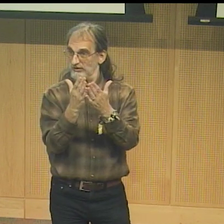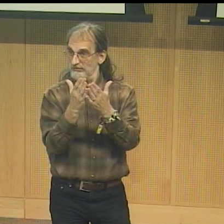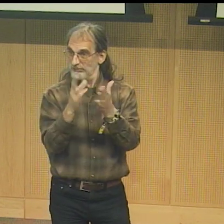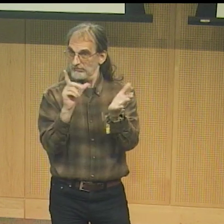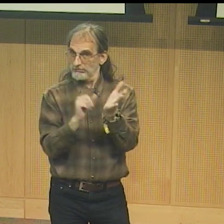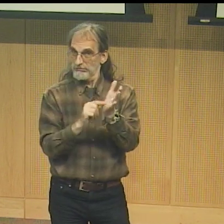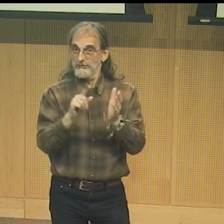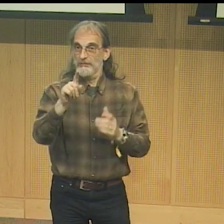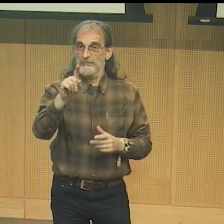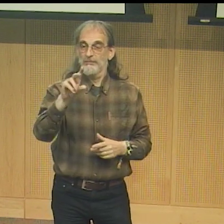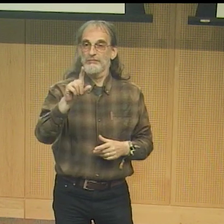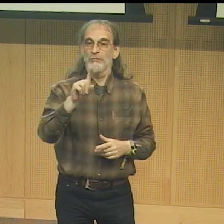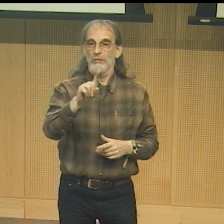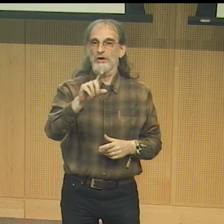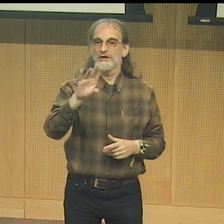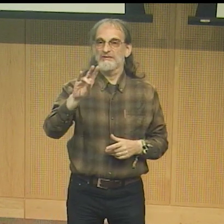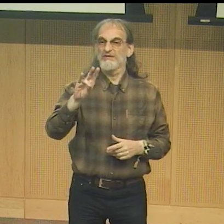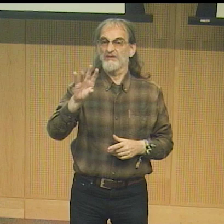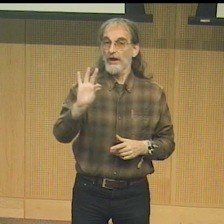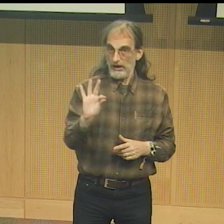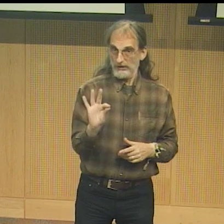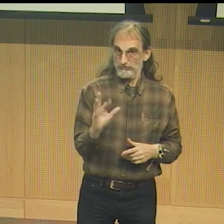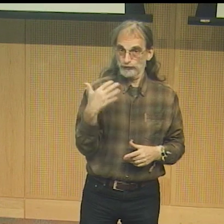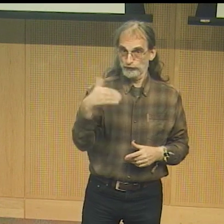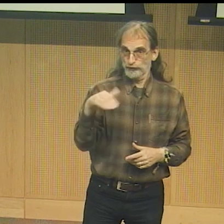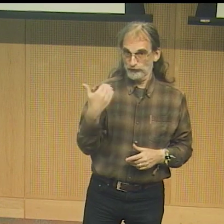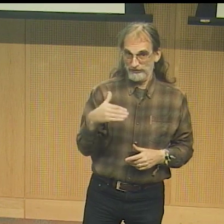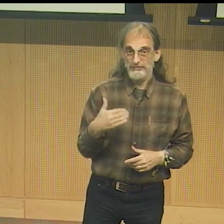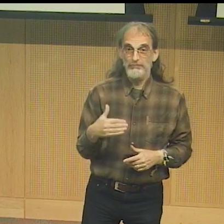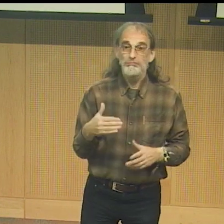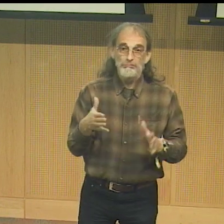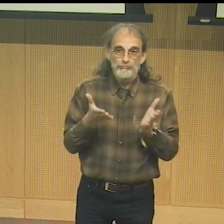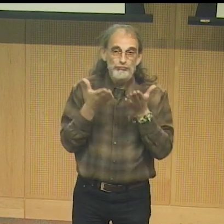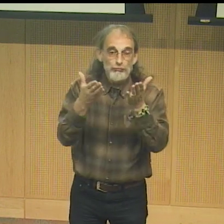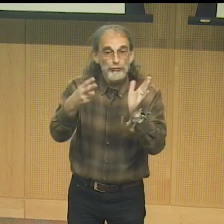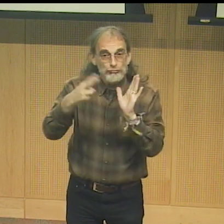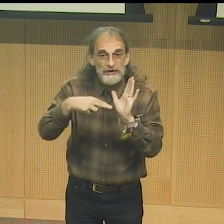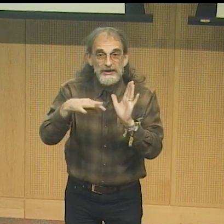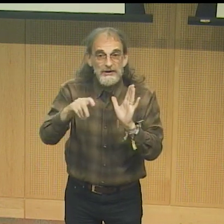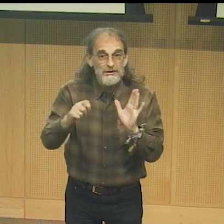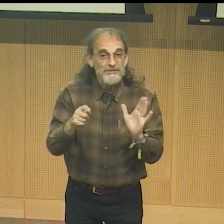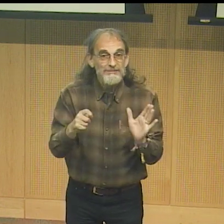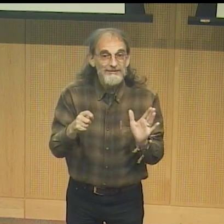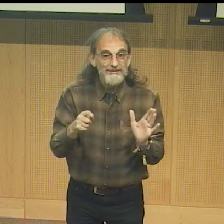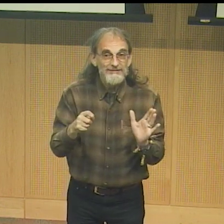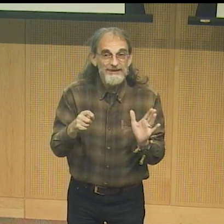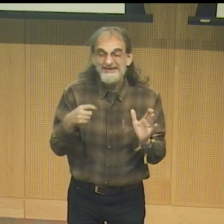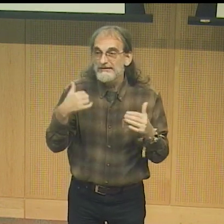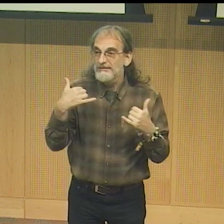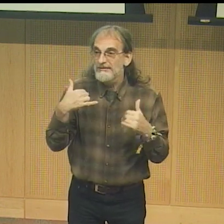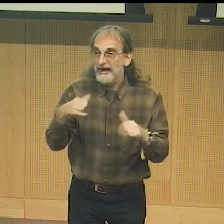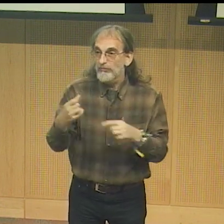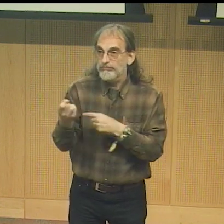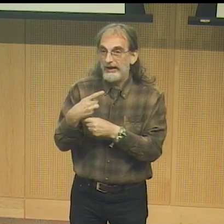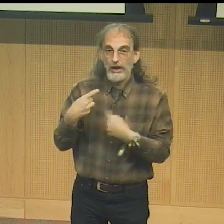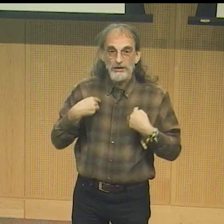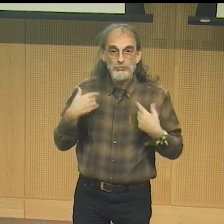One was Desloges in 1779 was the first Deaf person to write and publish a book.